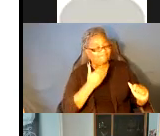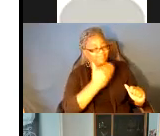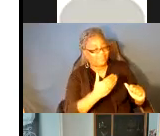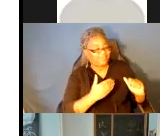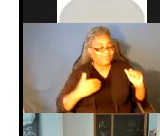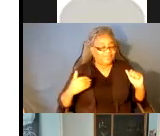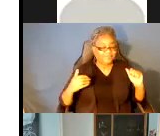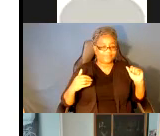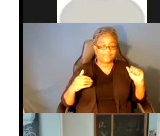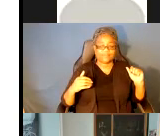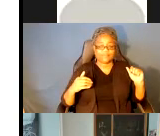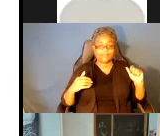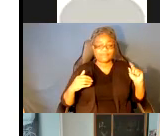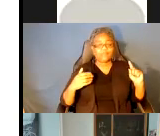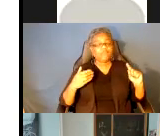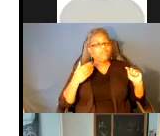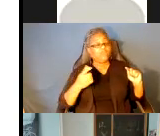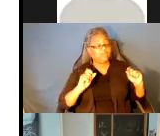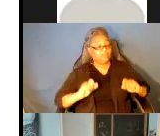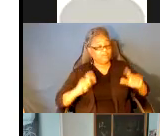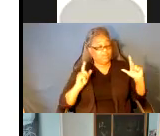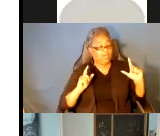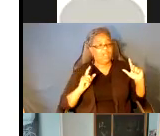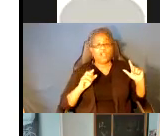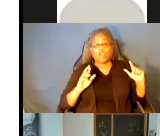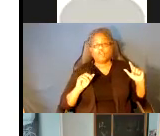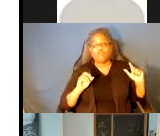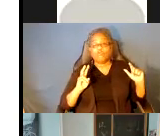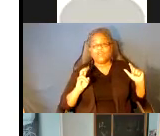Folks, this slide is entitled Review Criteria